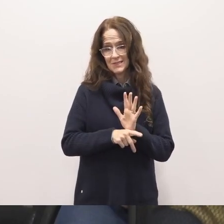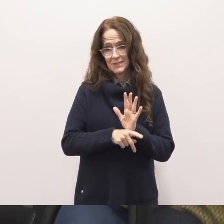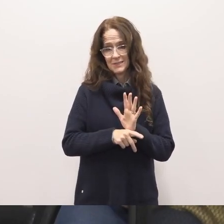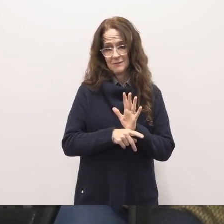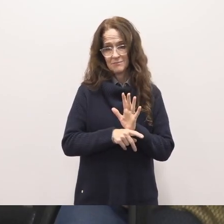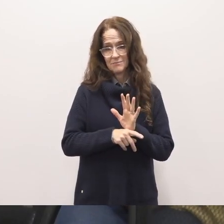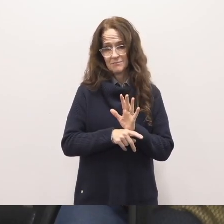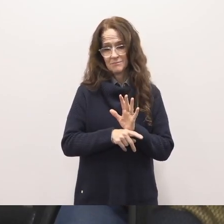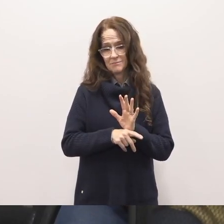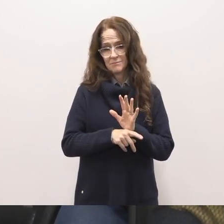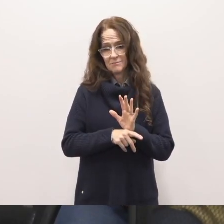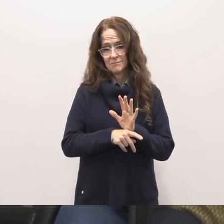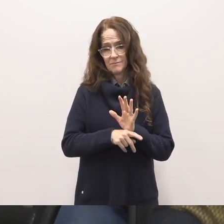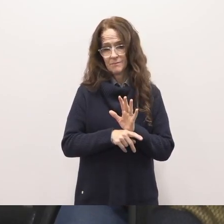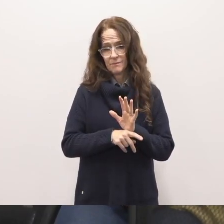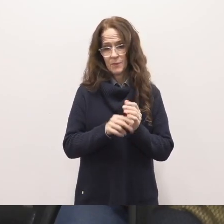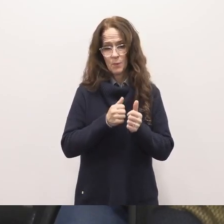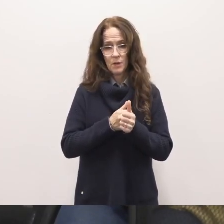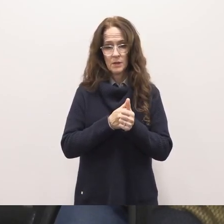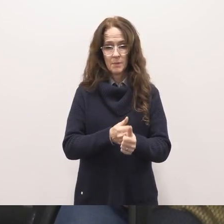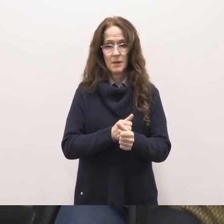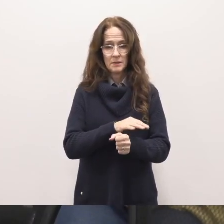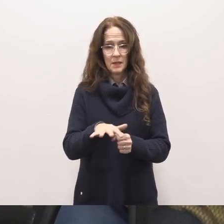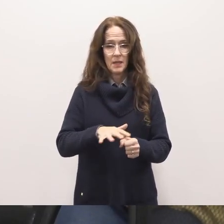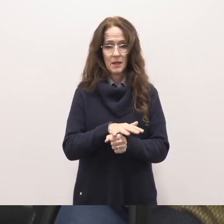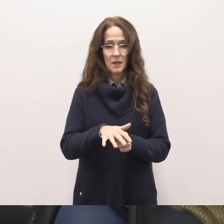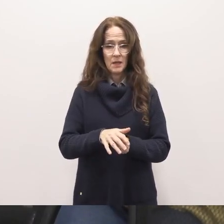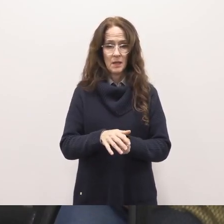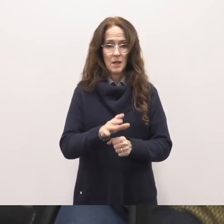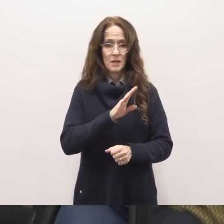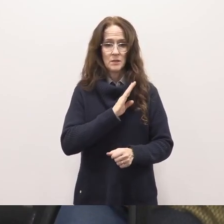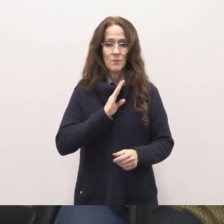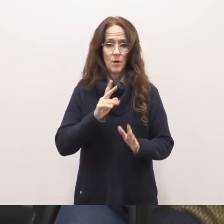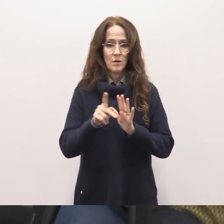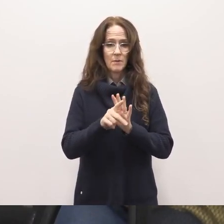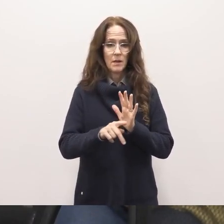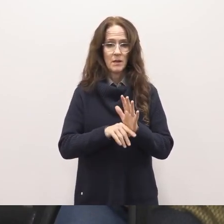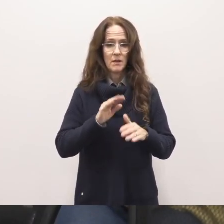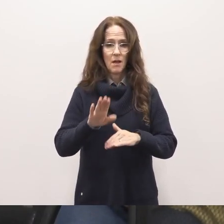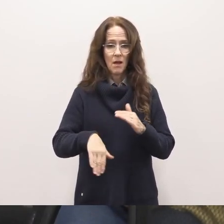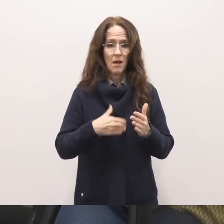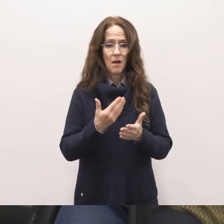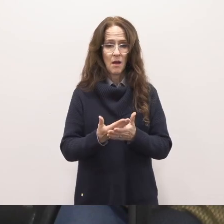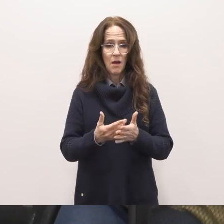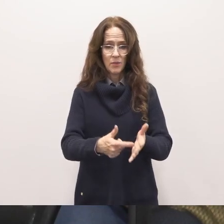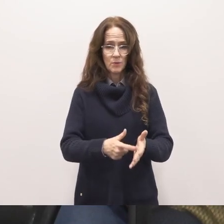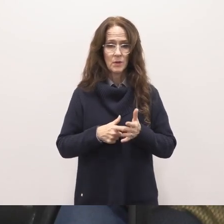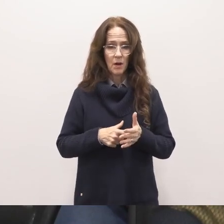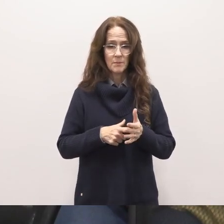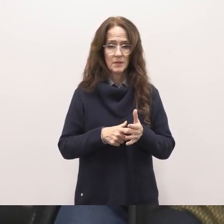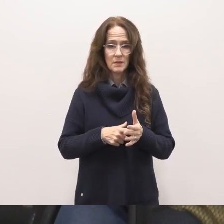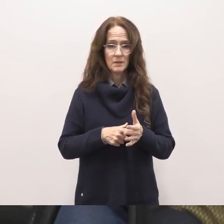one of the compliance areas we look at is, does your board policy have all of the requirements that are in ed code?